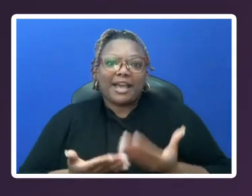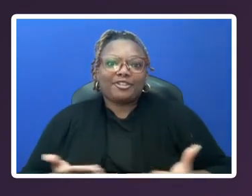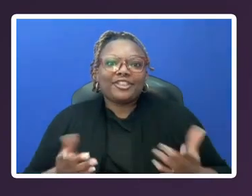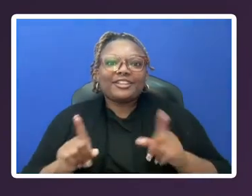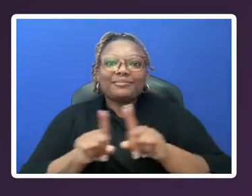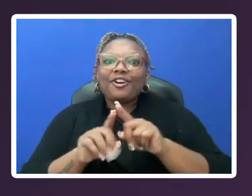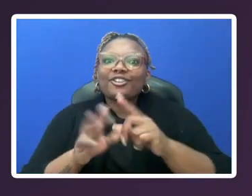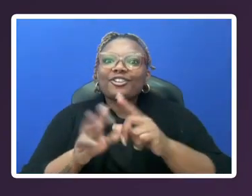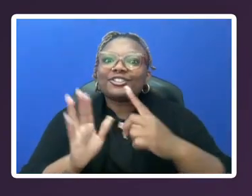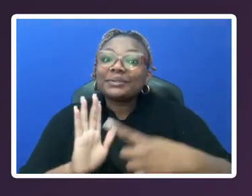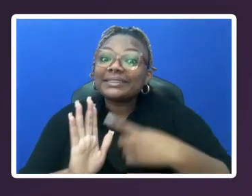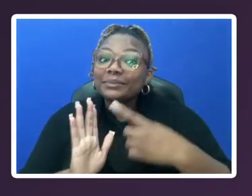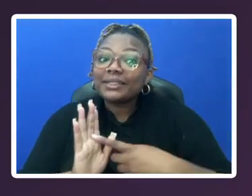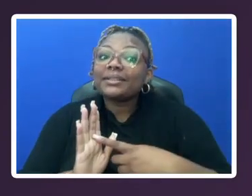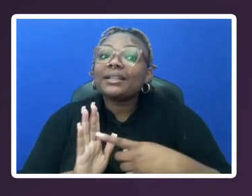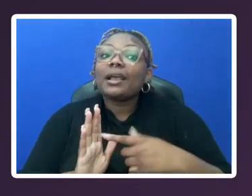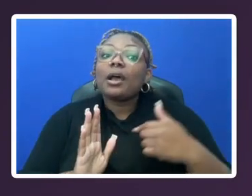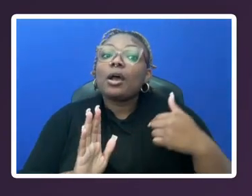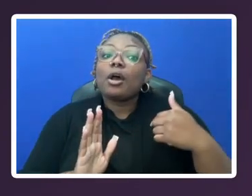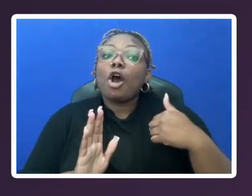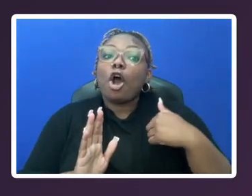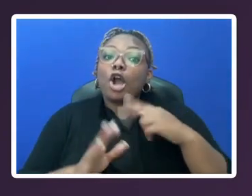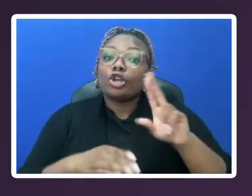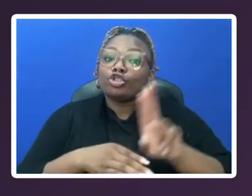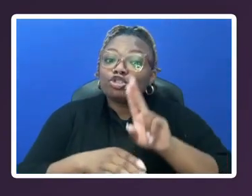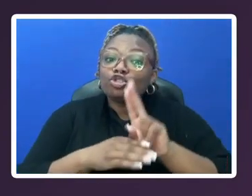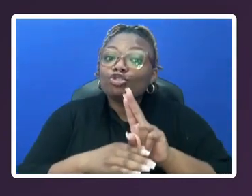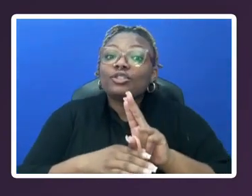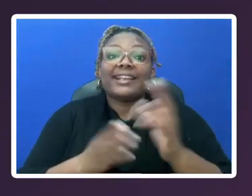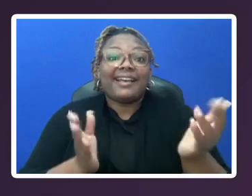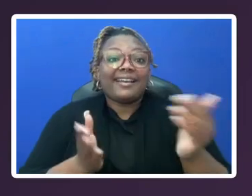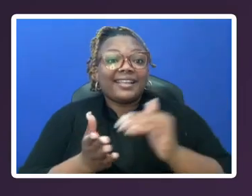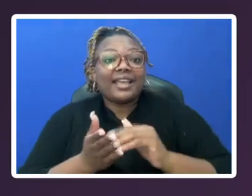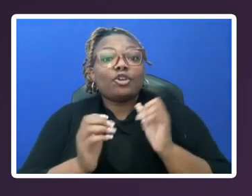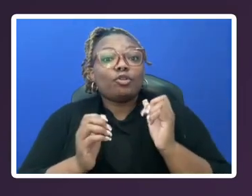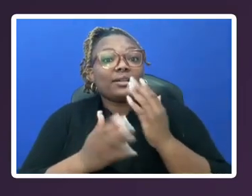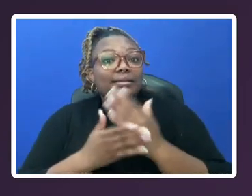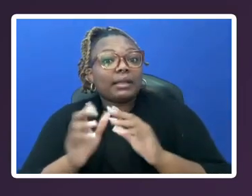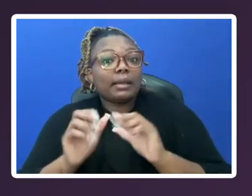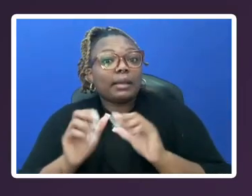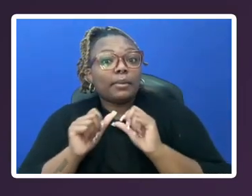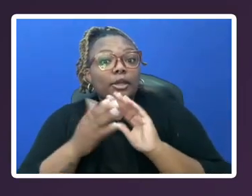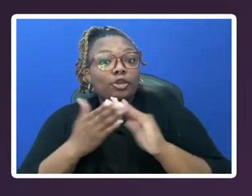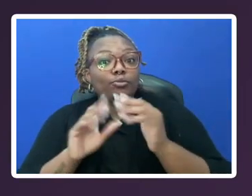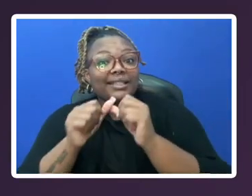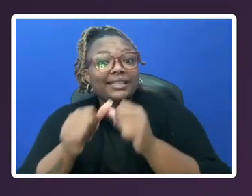our rekindling -- or in some communities have continued to use cultural items for, you know,